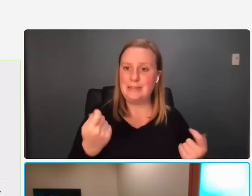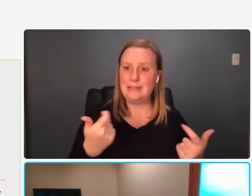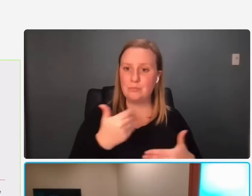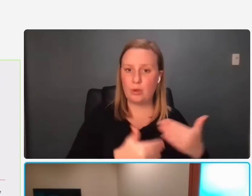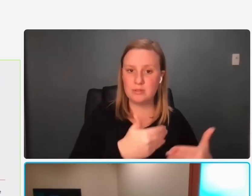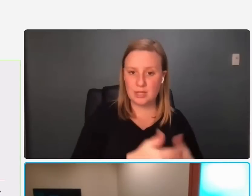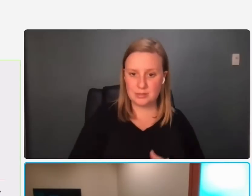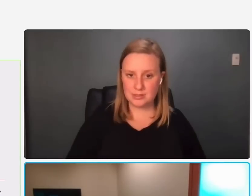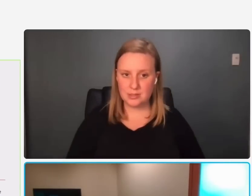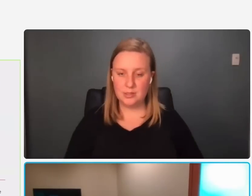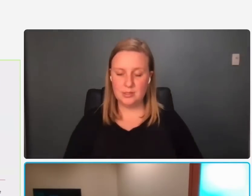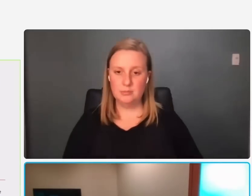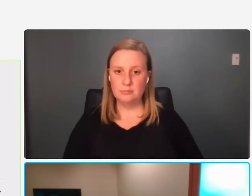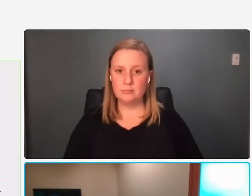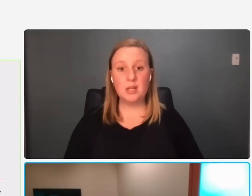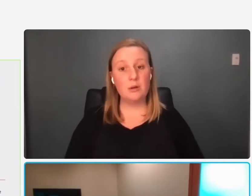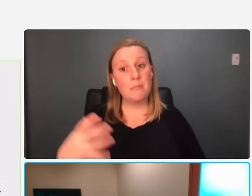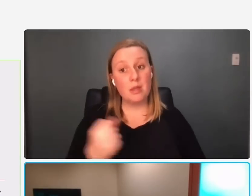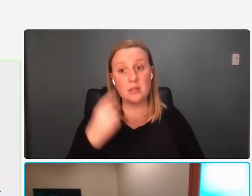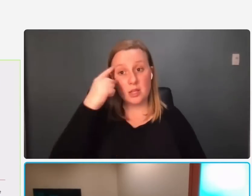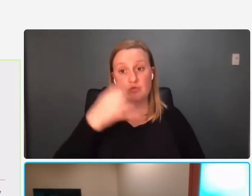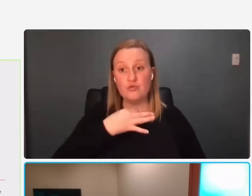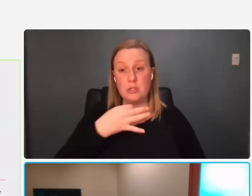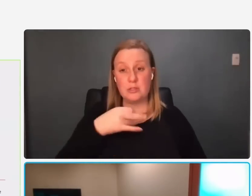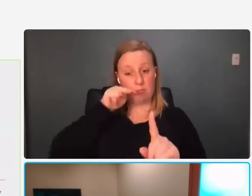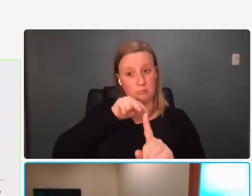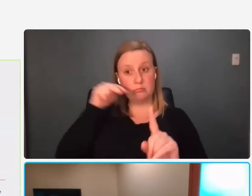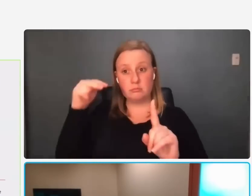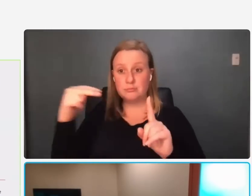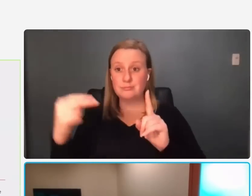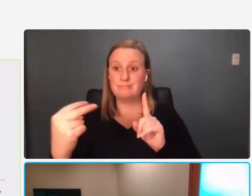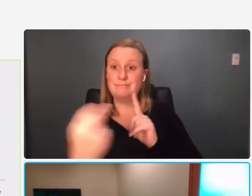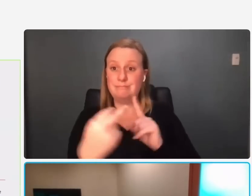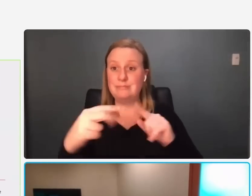considered from different aspects and certainly we outline these in the slides above.